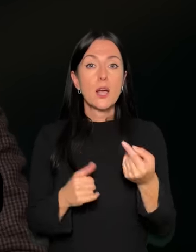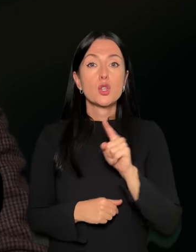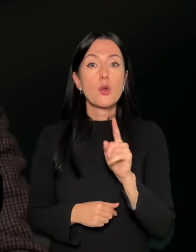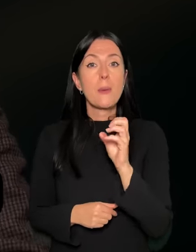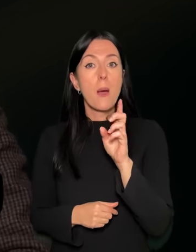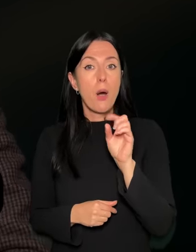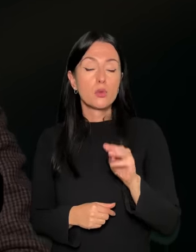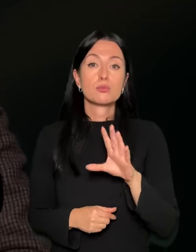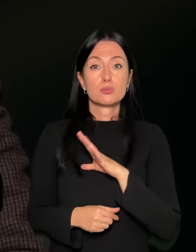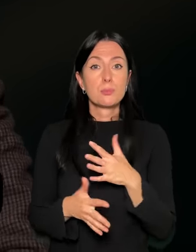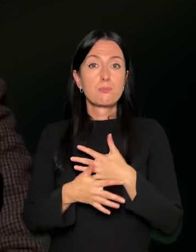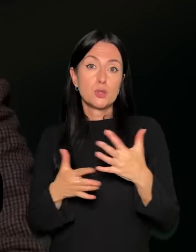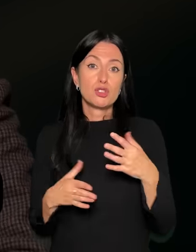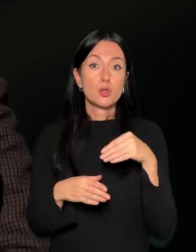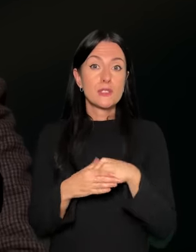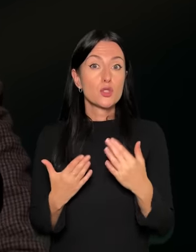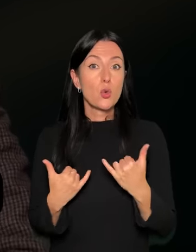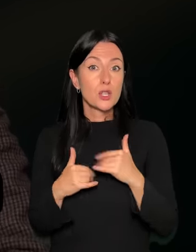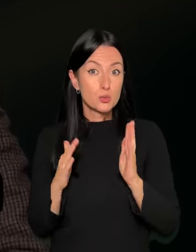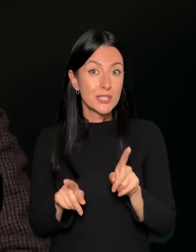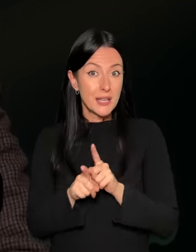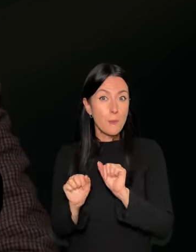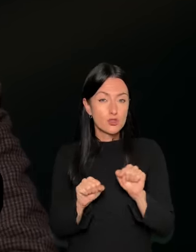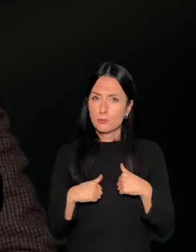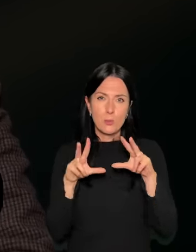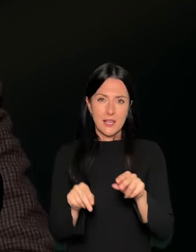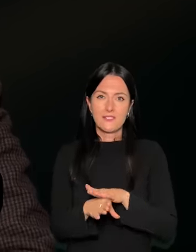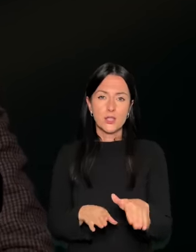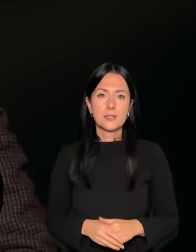to make "ebaut" more inclusive. And if we have the opportunity, we promise to implement it.